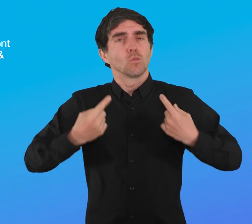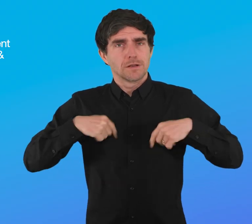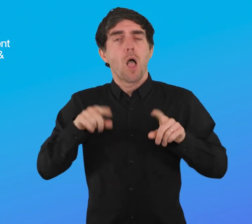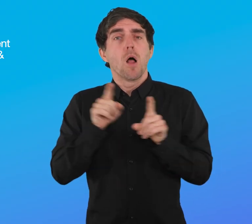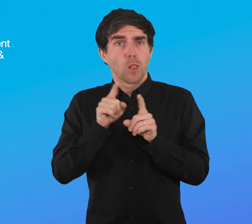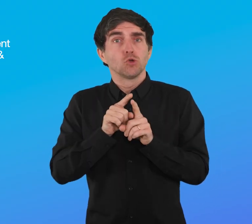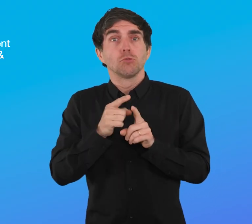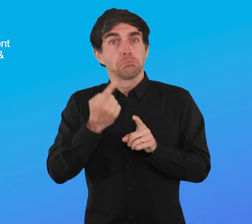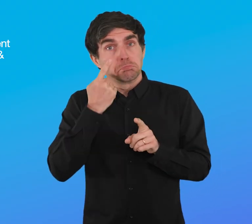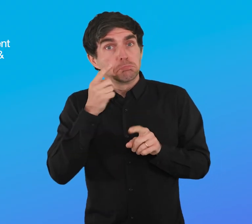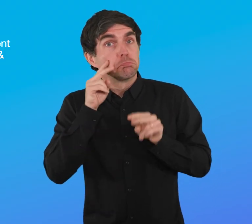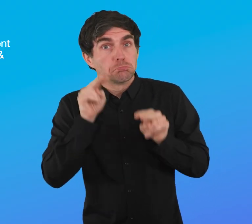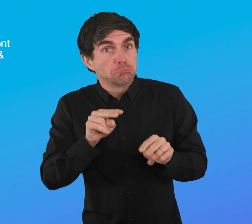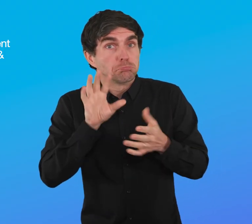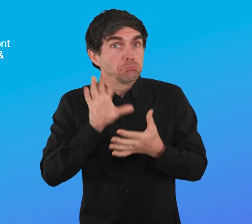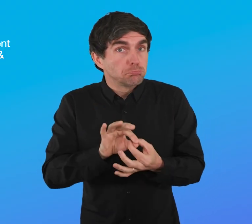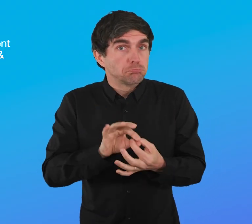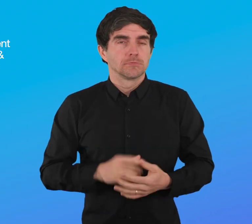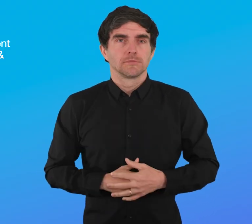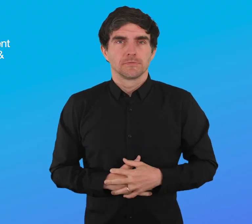We also look at: